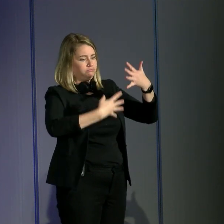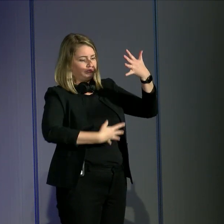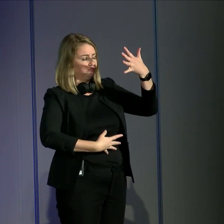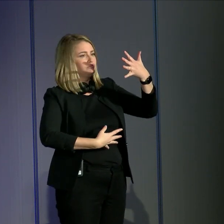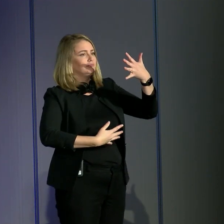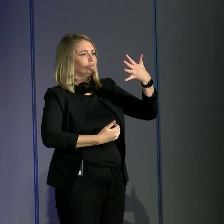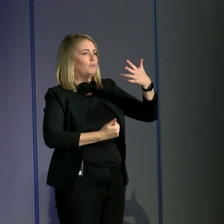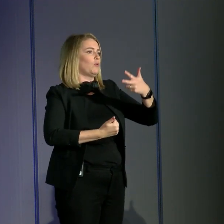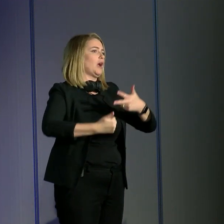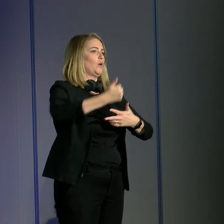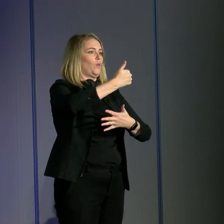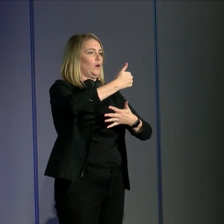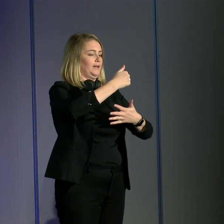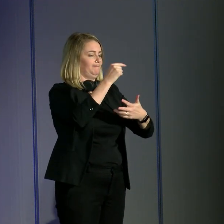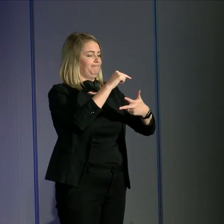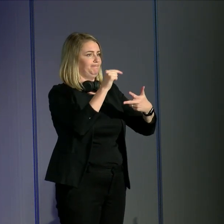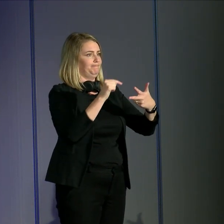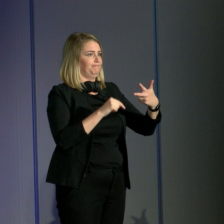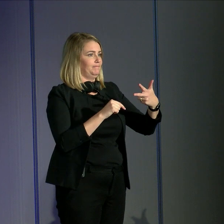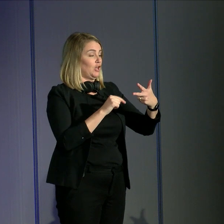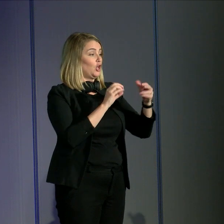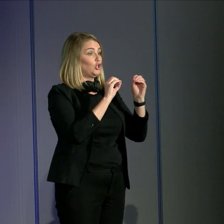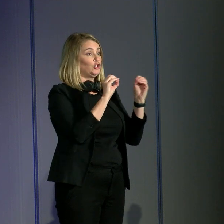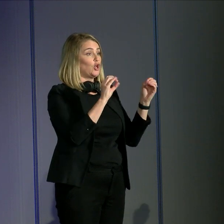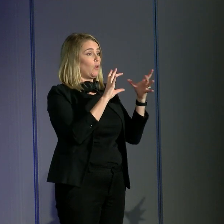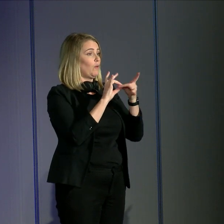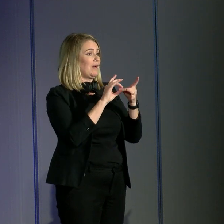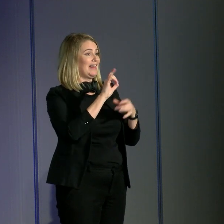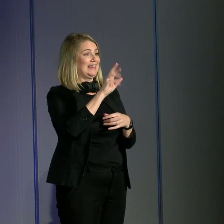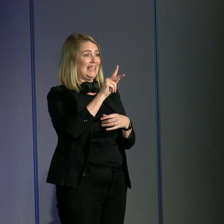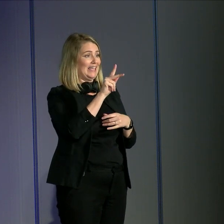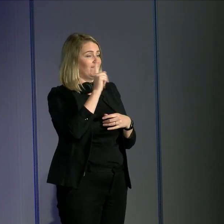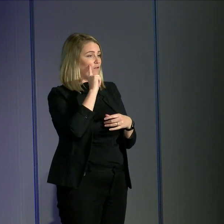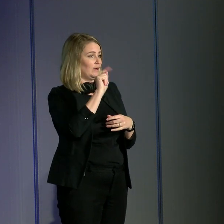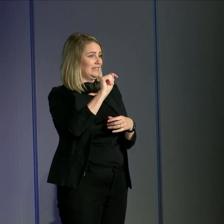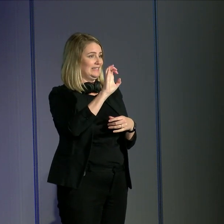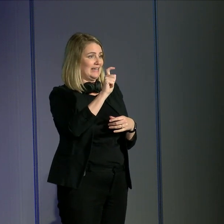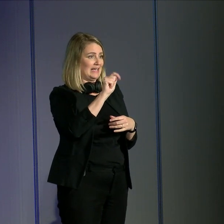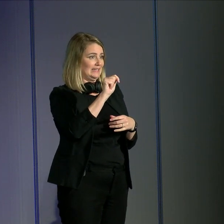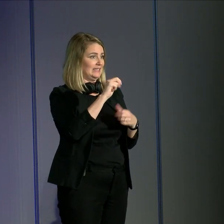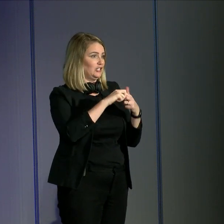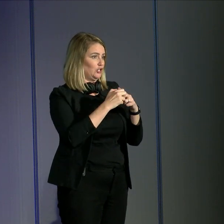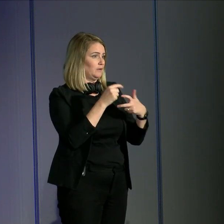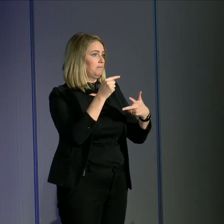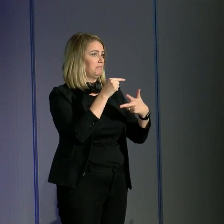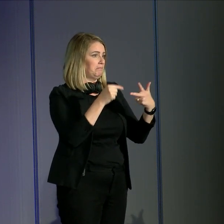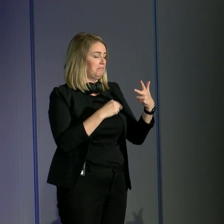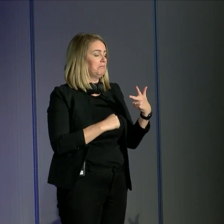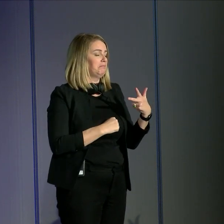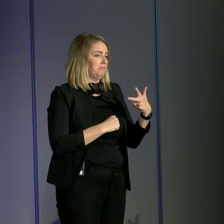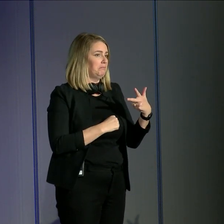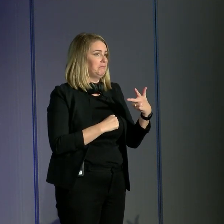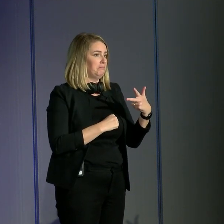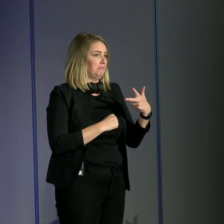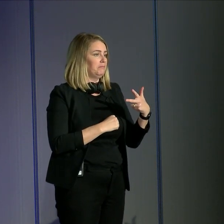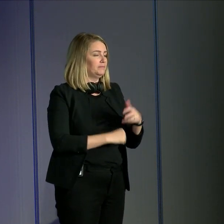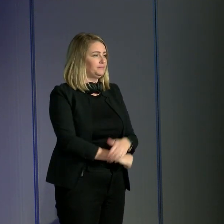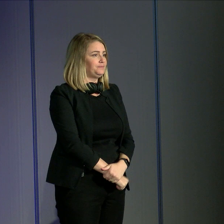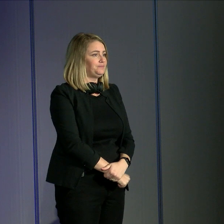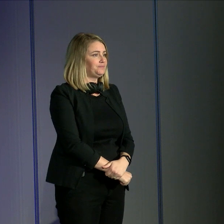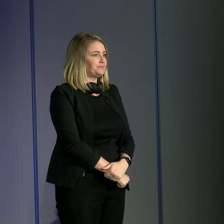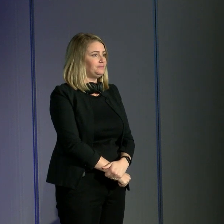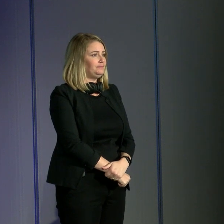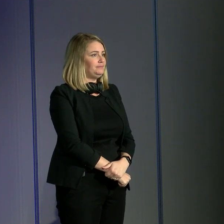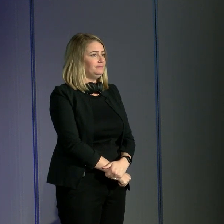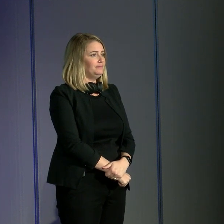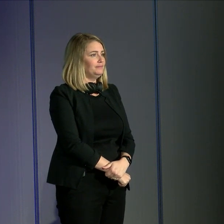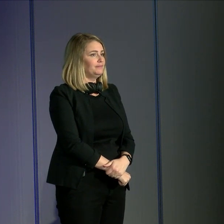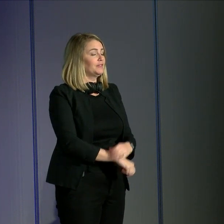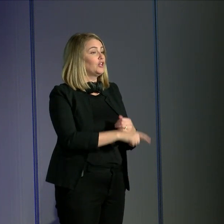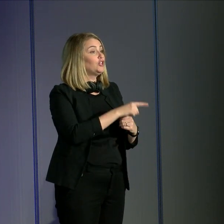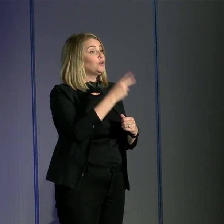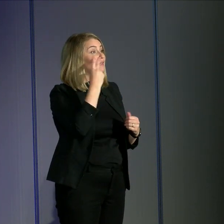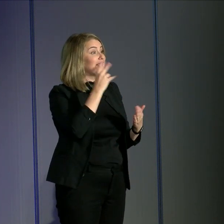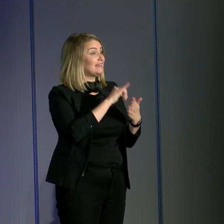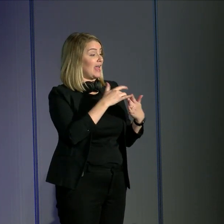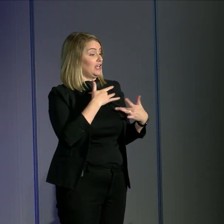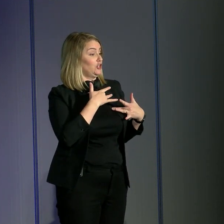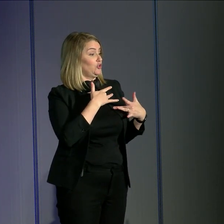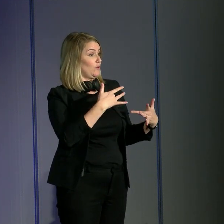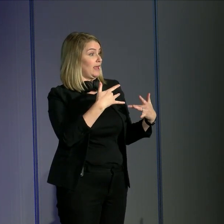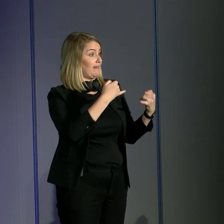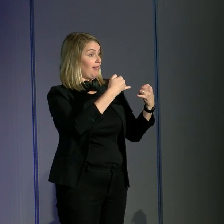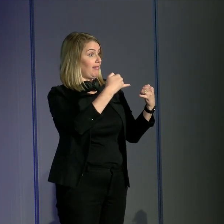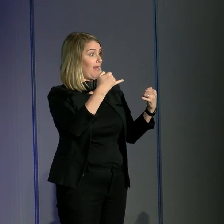If we look at this no link text issue, immediately you see that matches the trend line on the